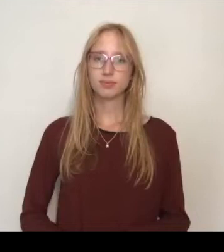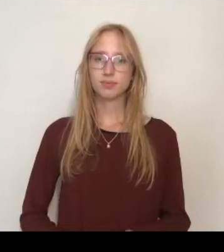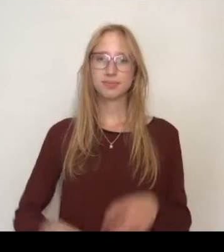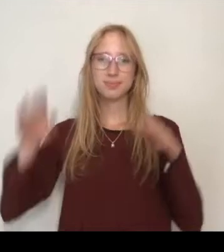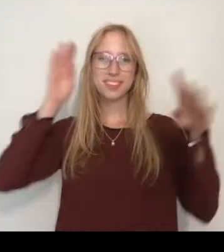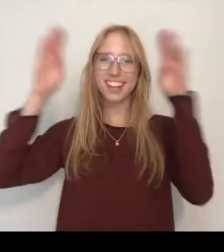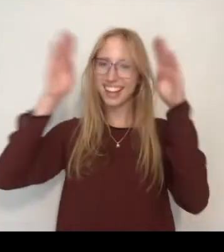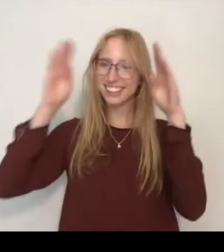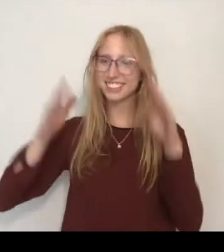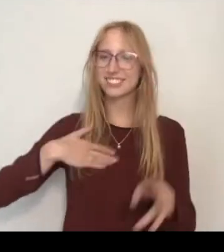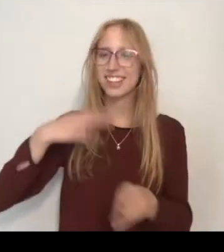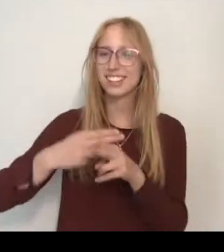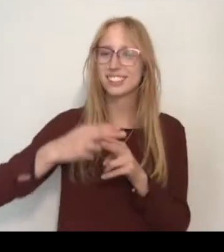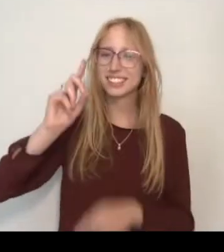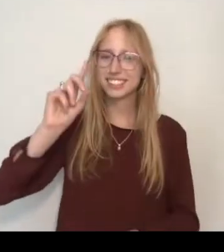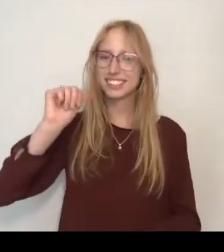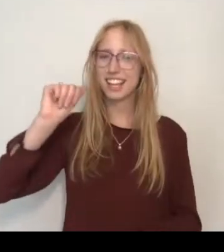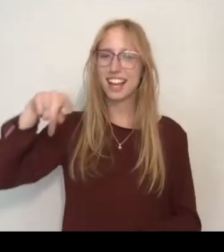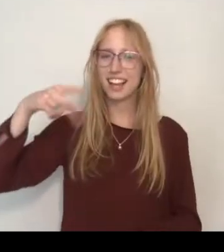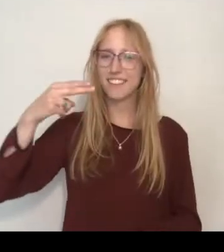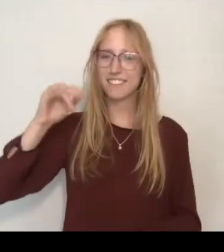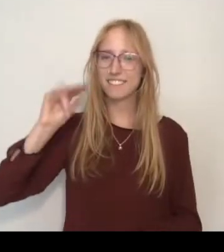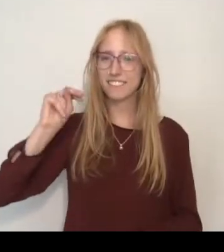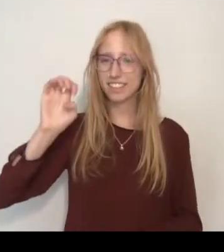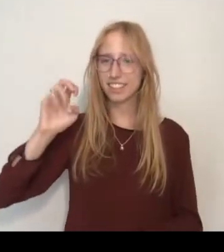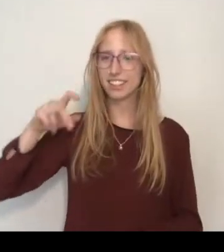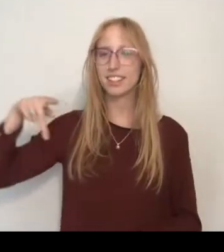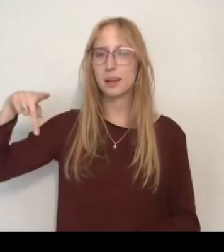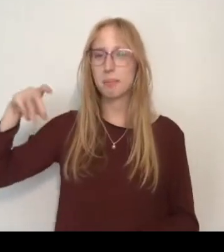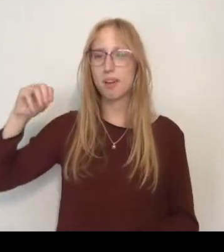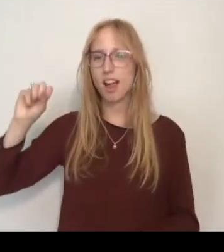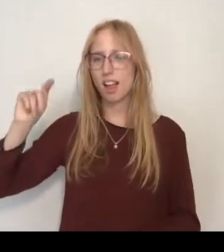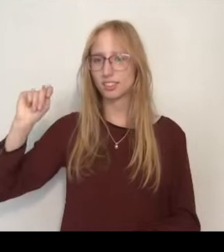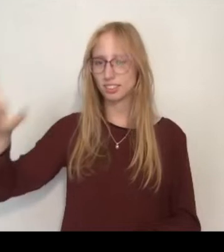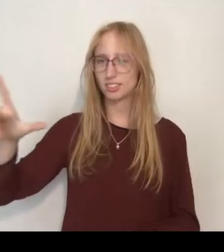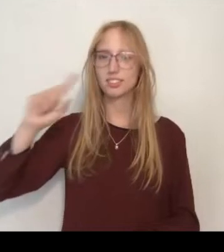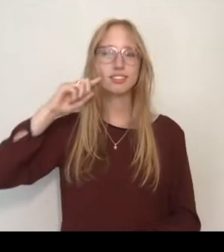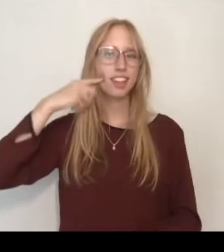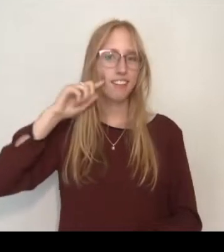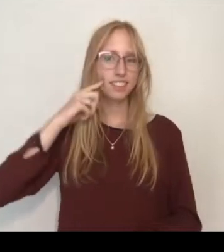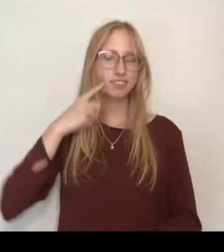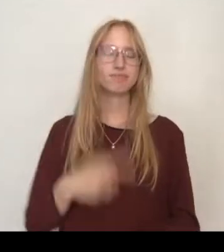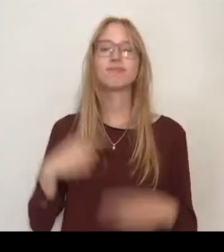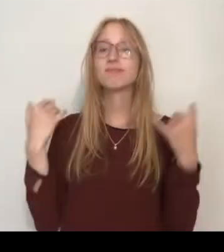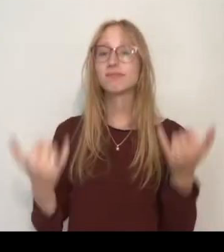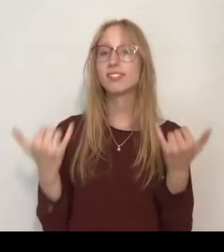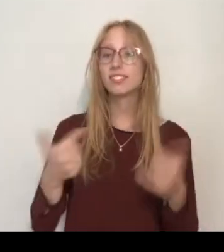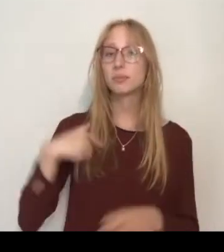Hi, my name is Daphine Postl